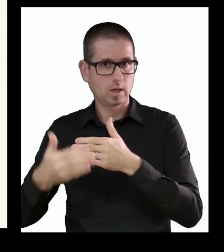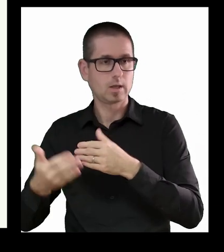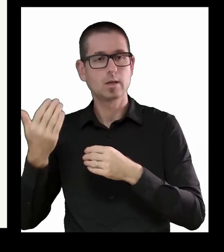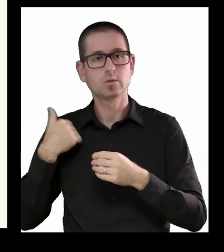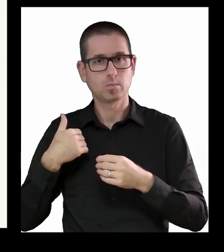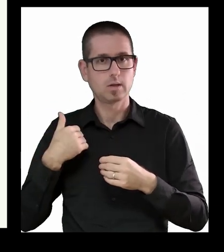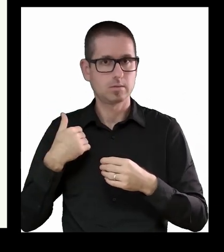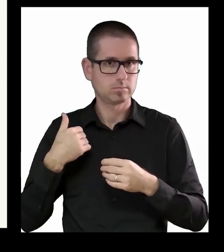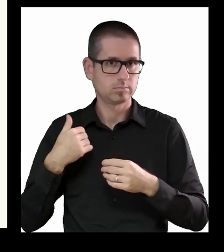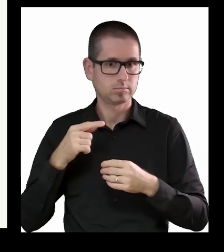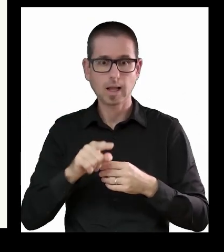out the system usabilities.